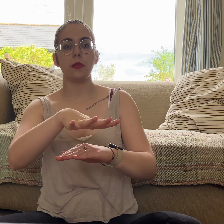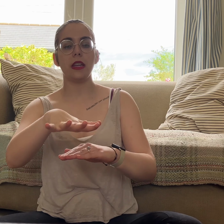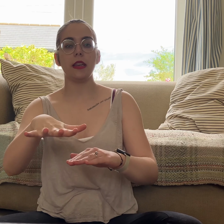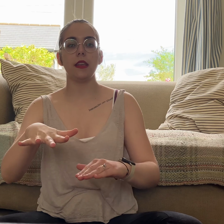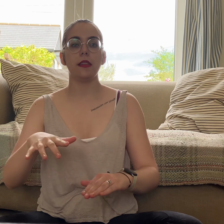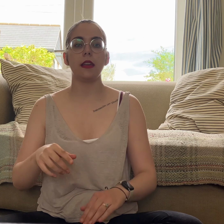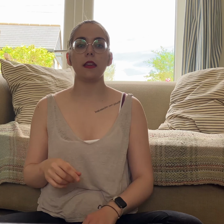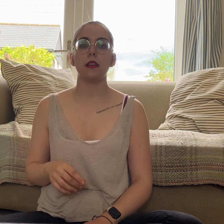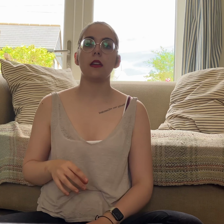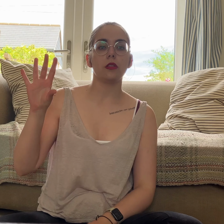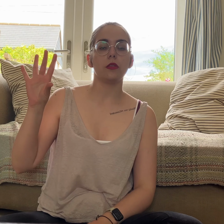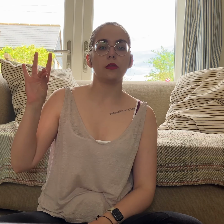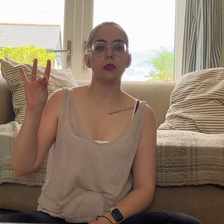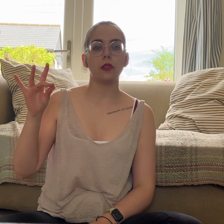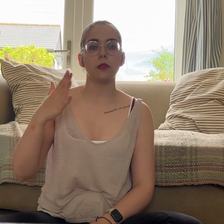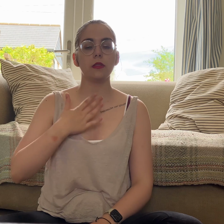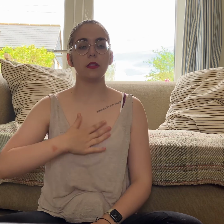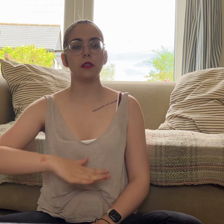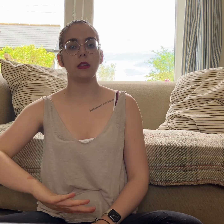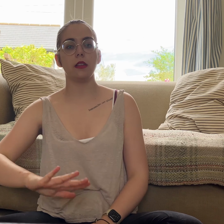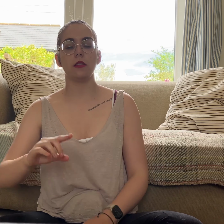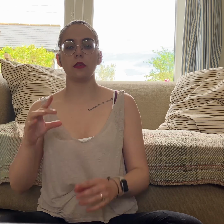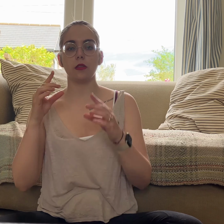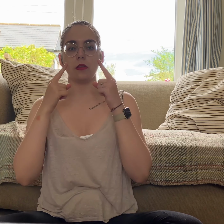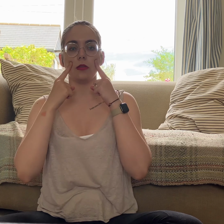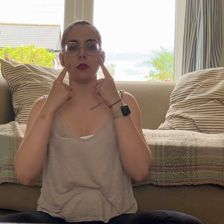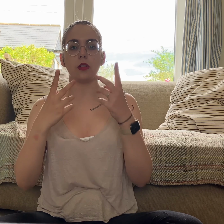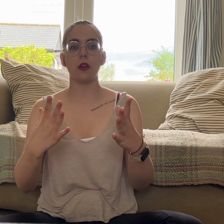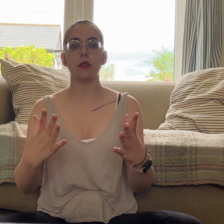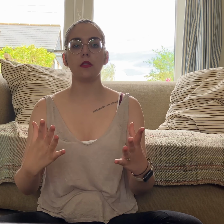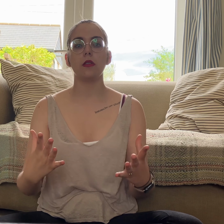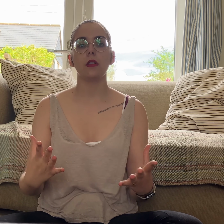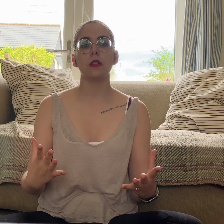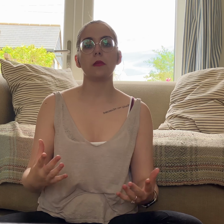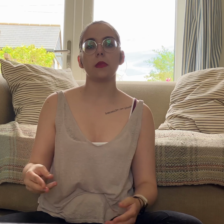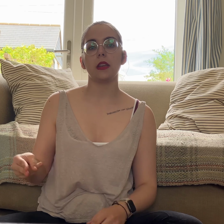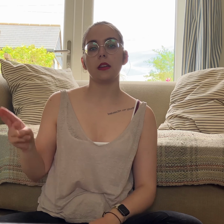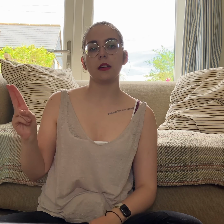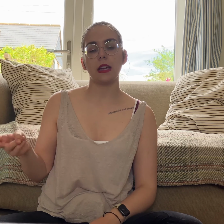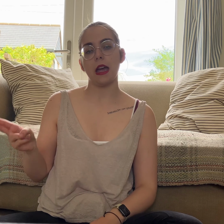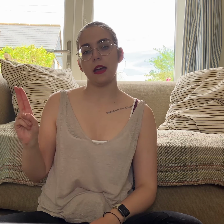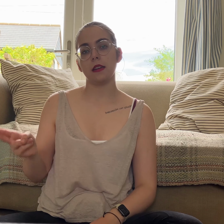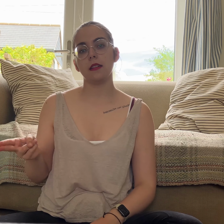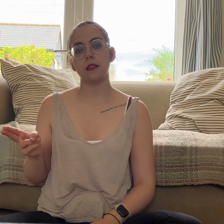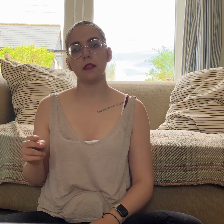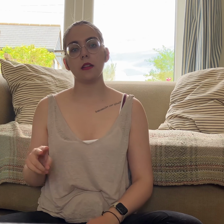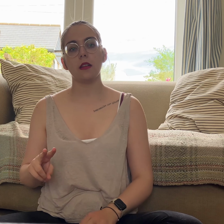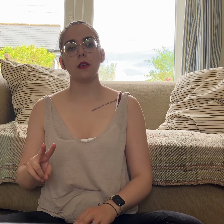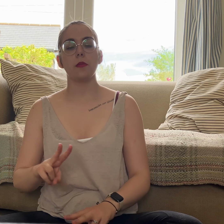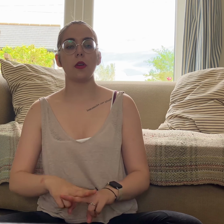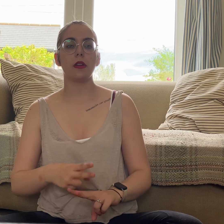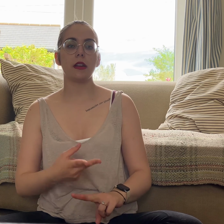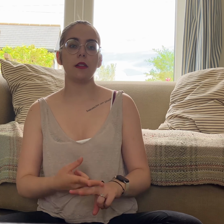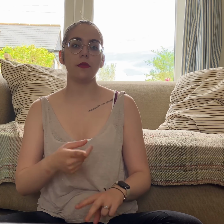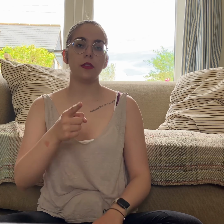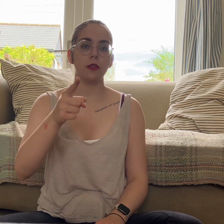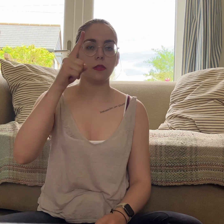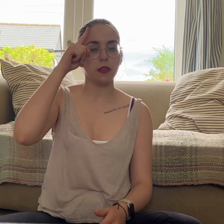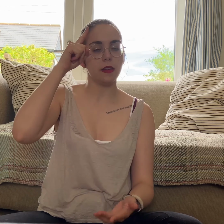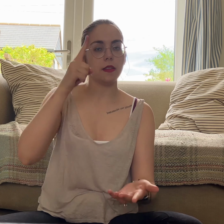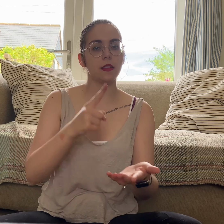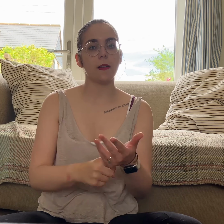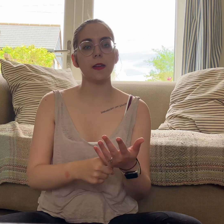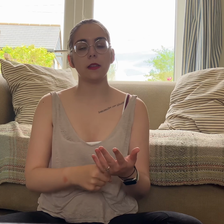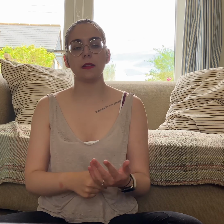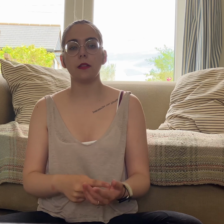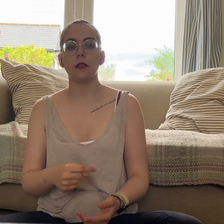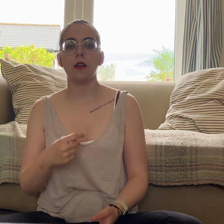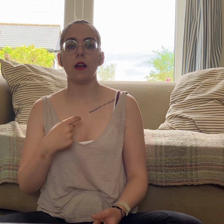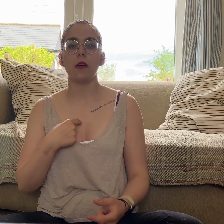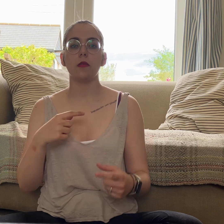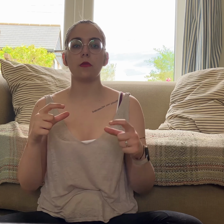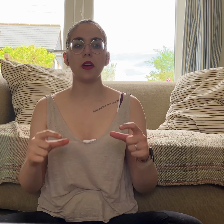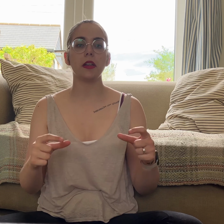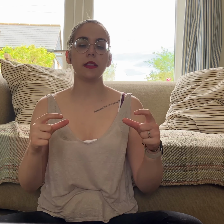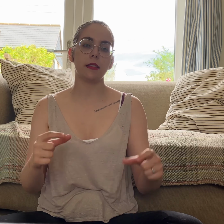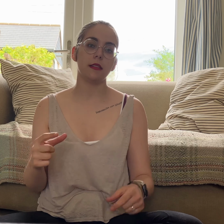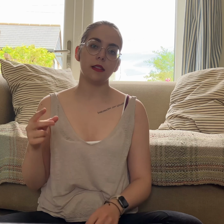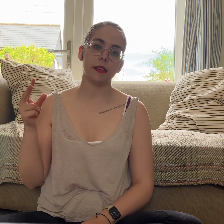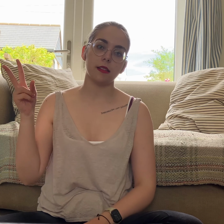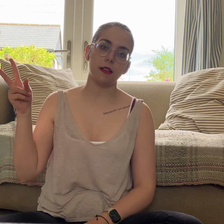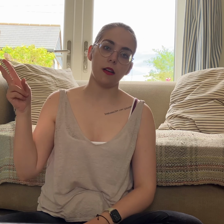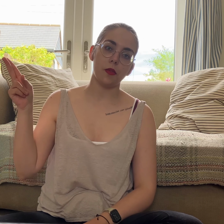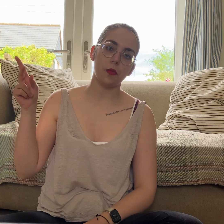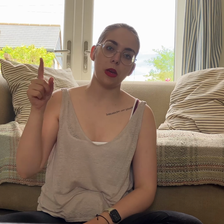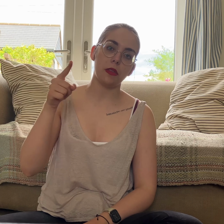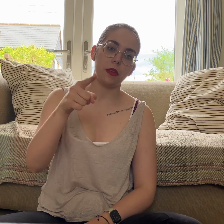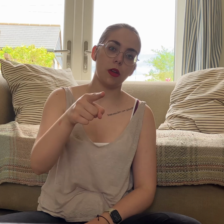bleeding. Don't need to show me again. But if you decide to, I'll ride in this life with you.